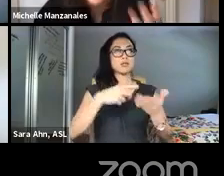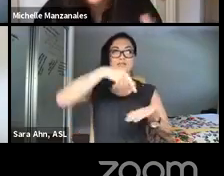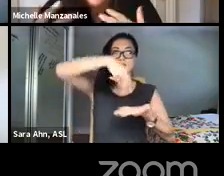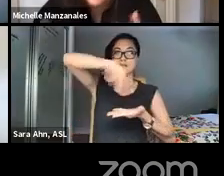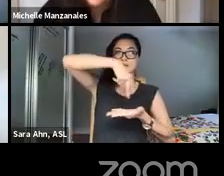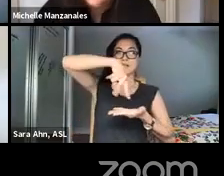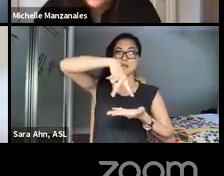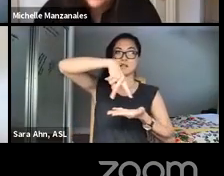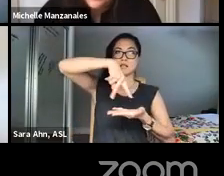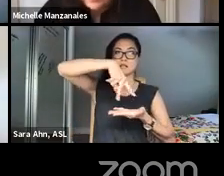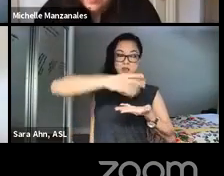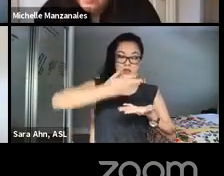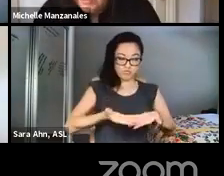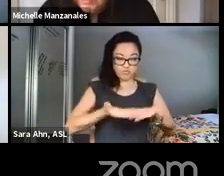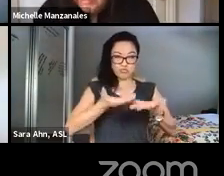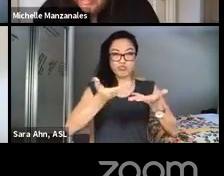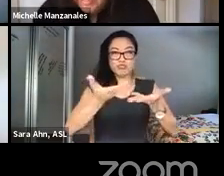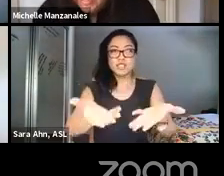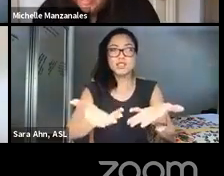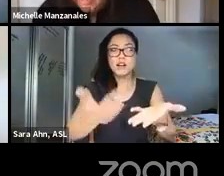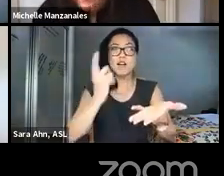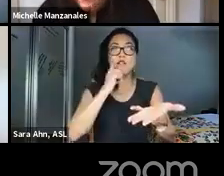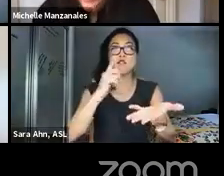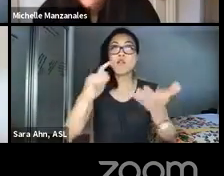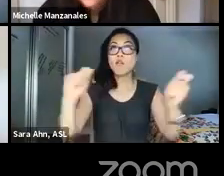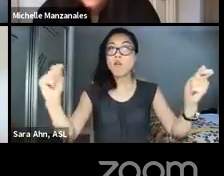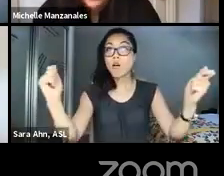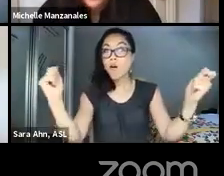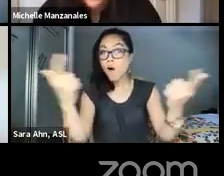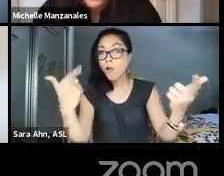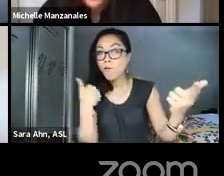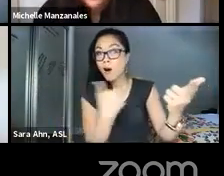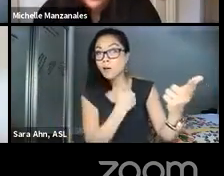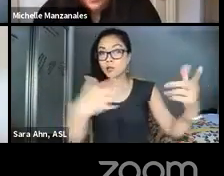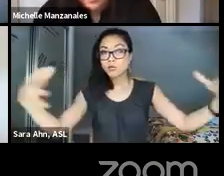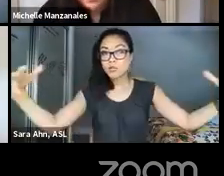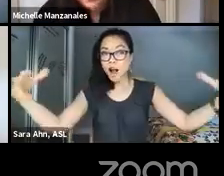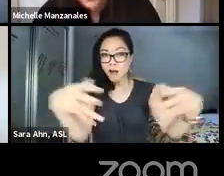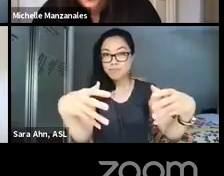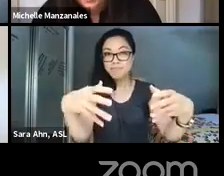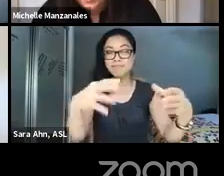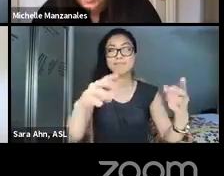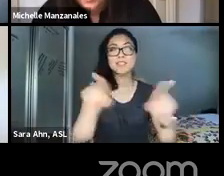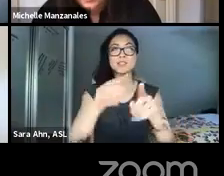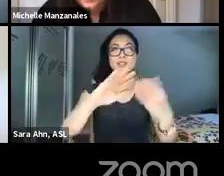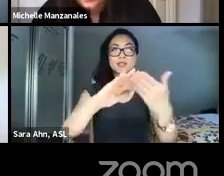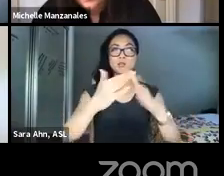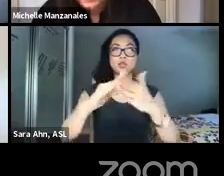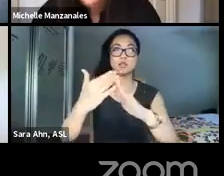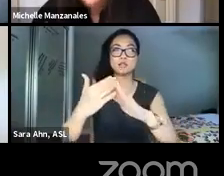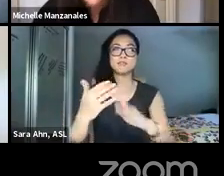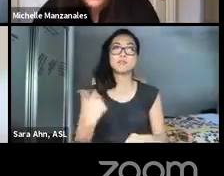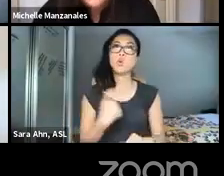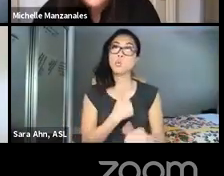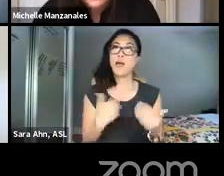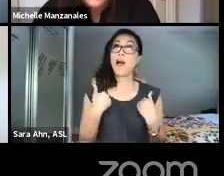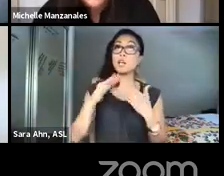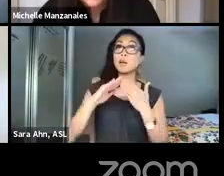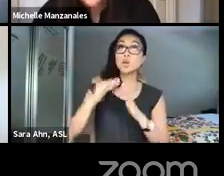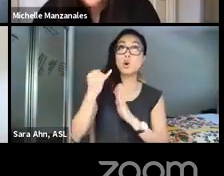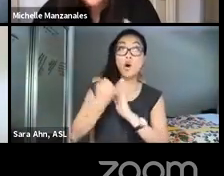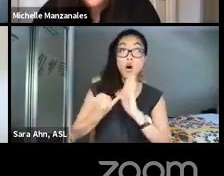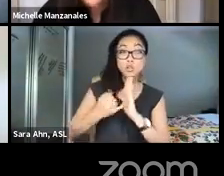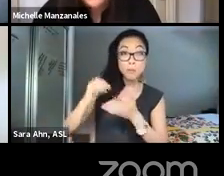access. It brings communities together to celebrate and explore Latino cultures through